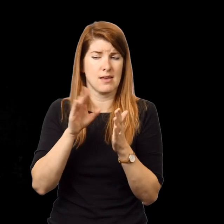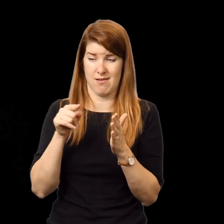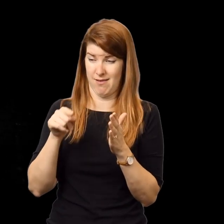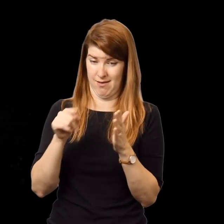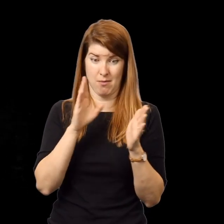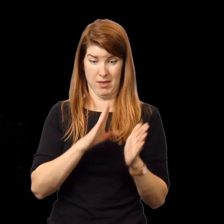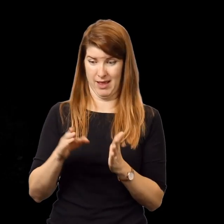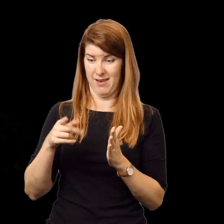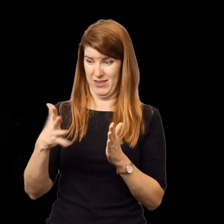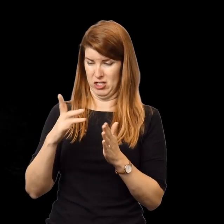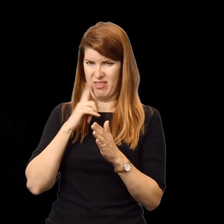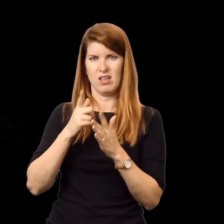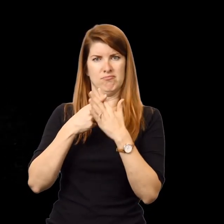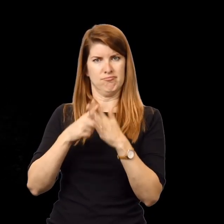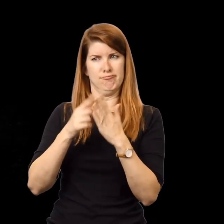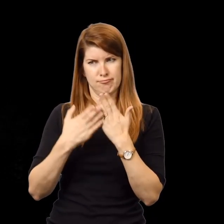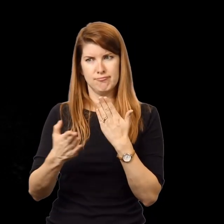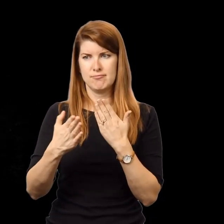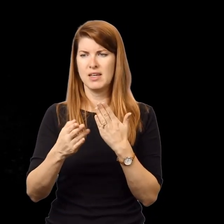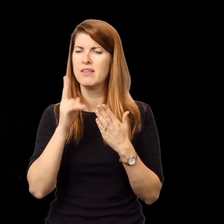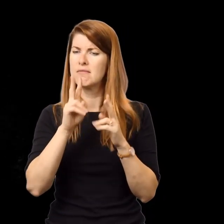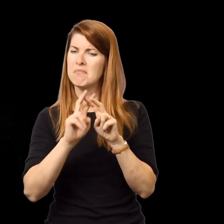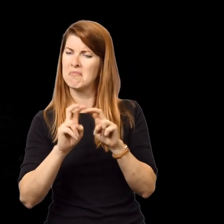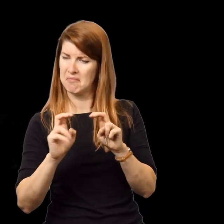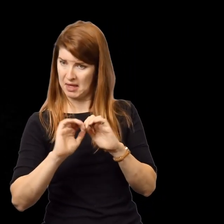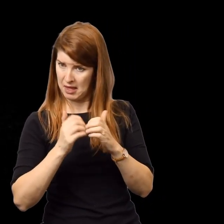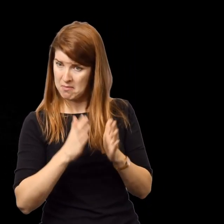and implement a plan and check on how that plan went.